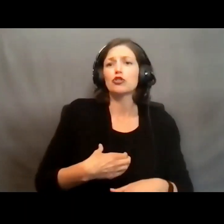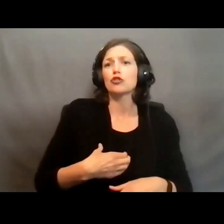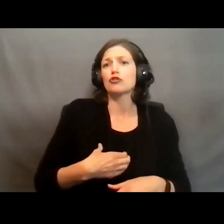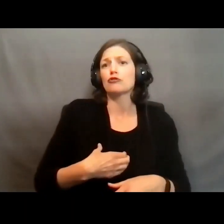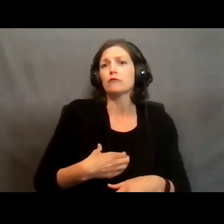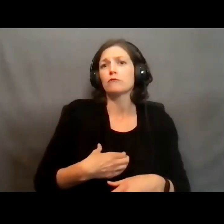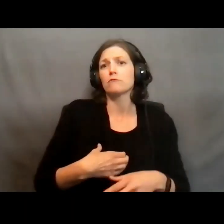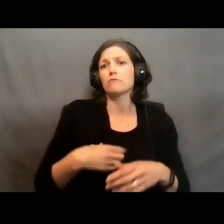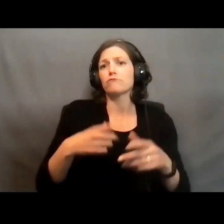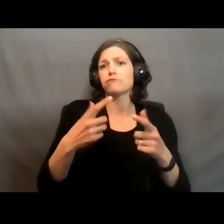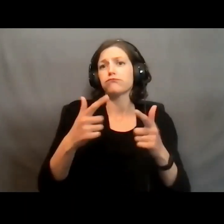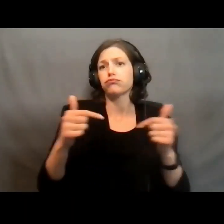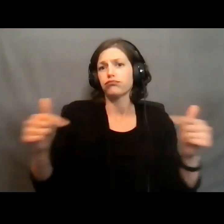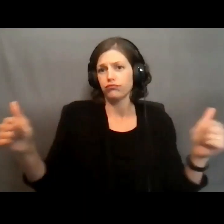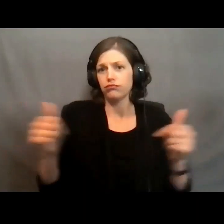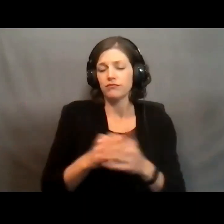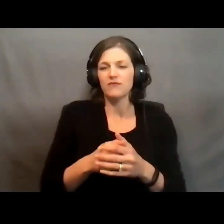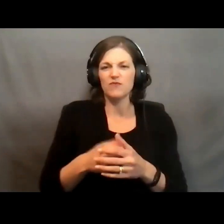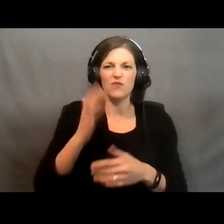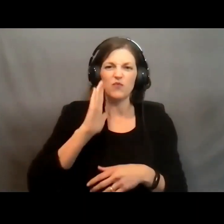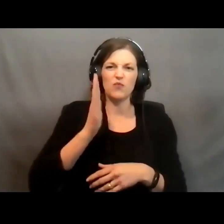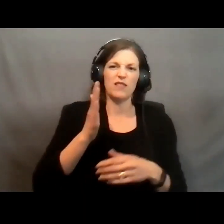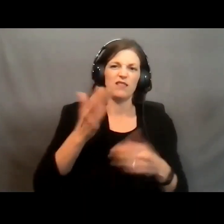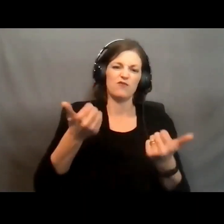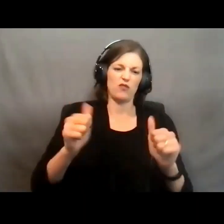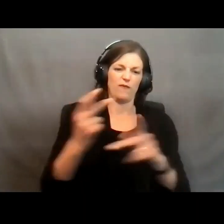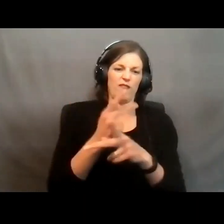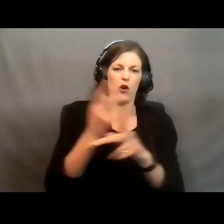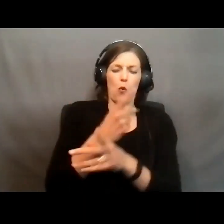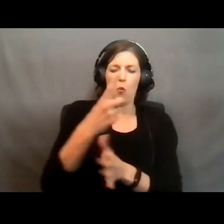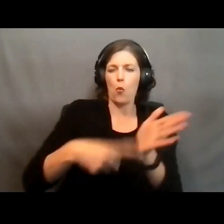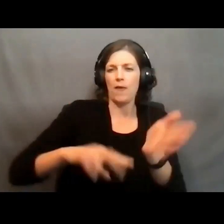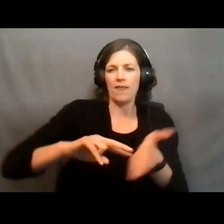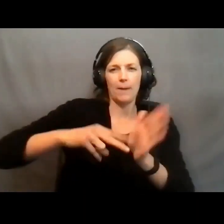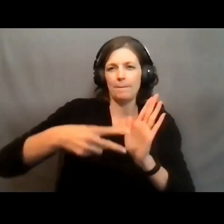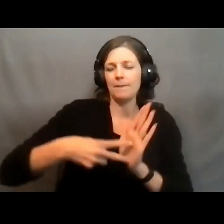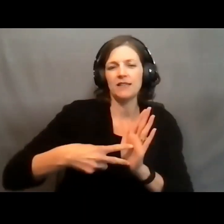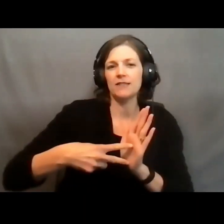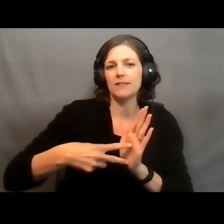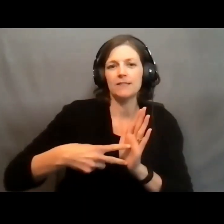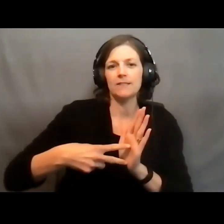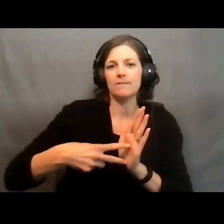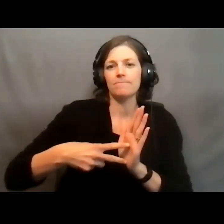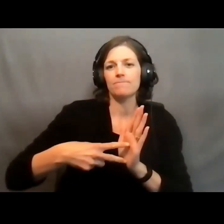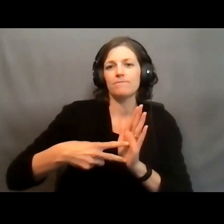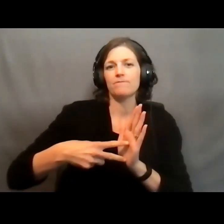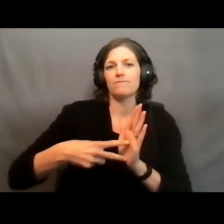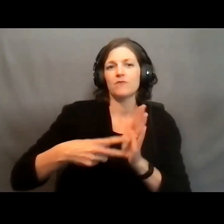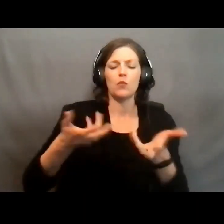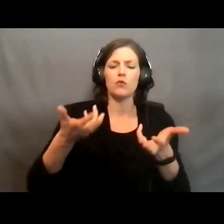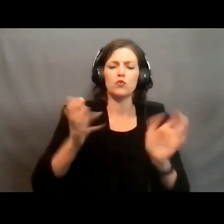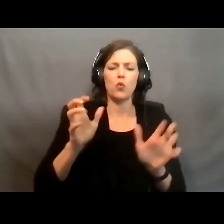figure out what that means in a way that we don't 13:44:10 want you to feel 13:44:13 , here is one more